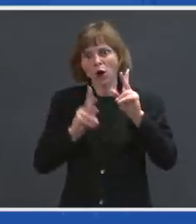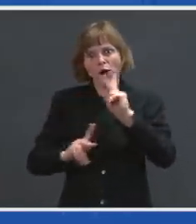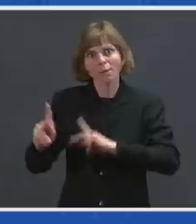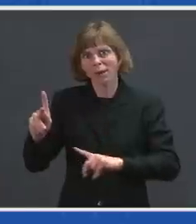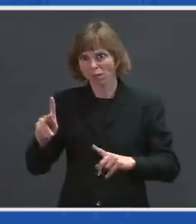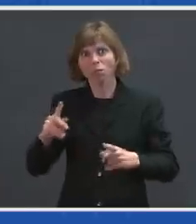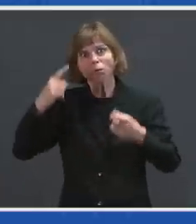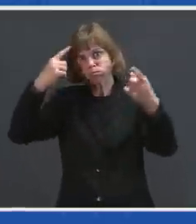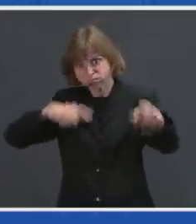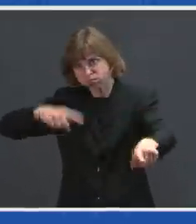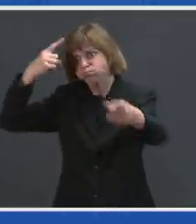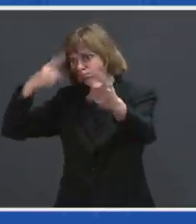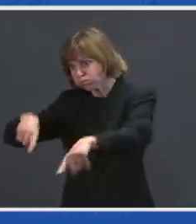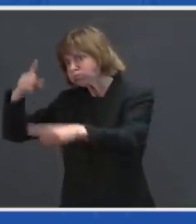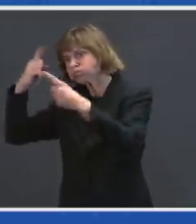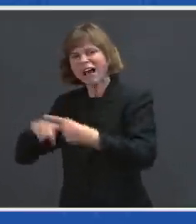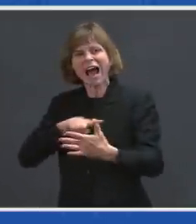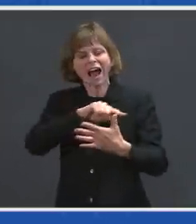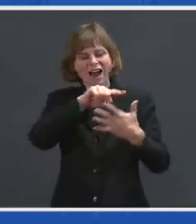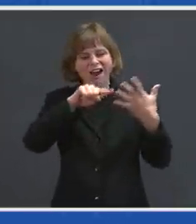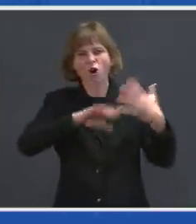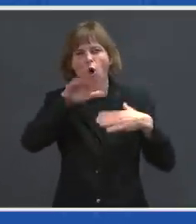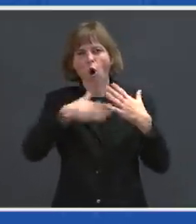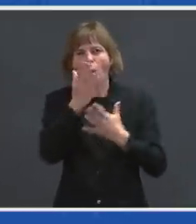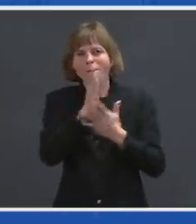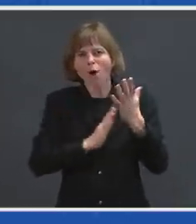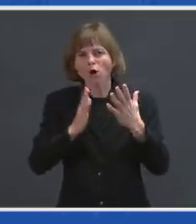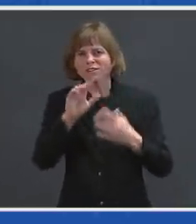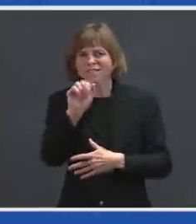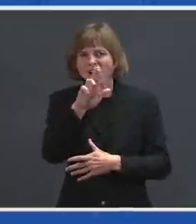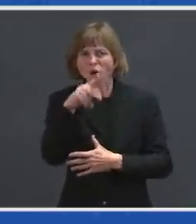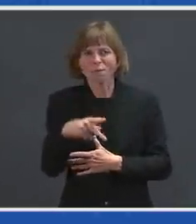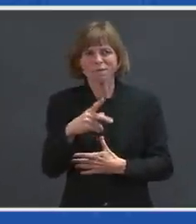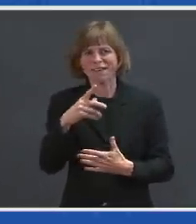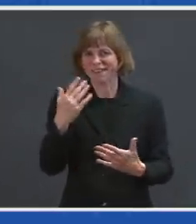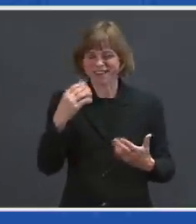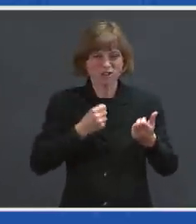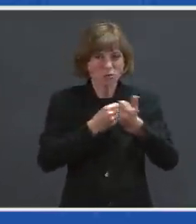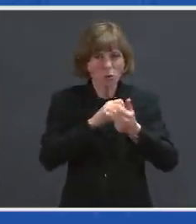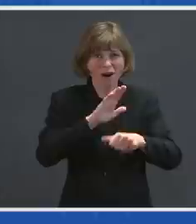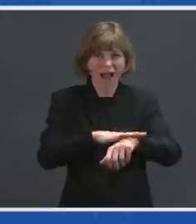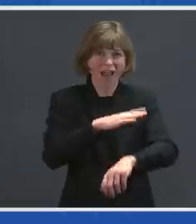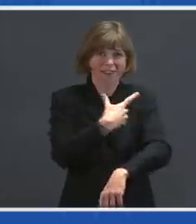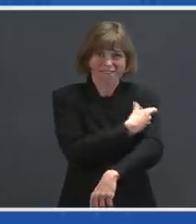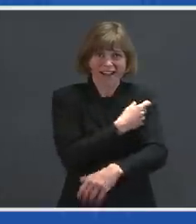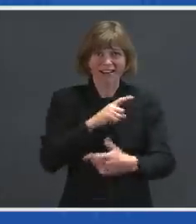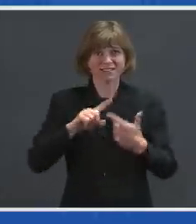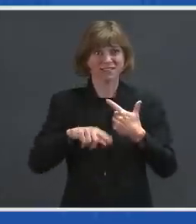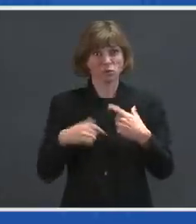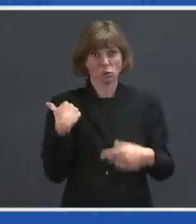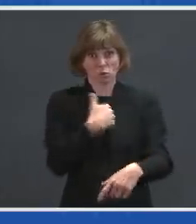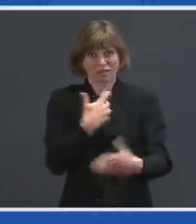and they know what they are. They support what we're doing on vaccines. Look at the progress we've made with your help.